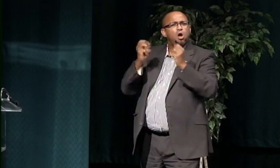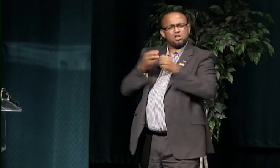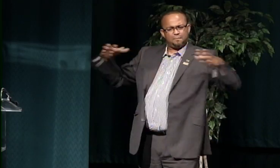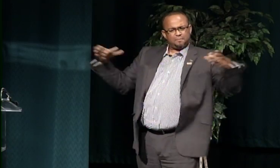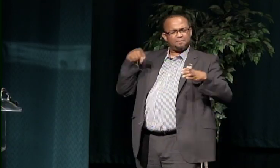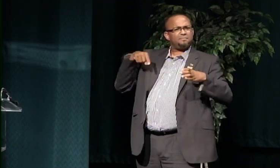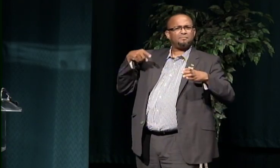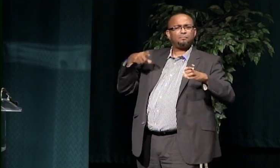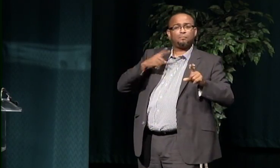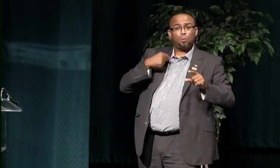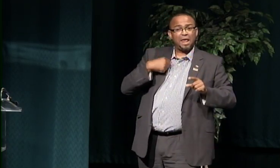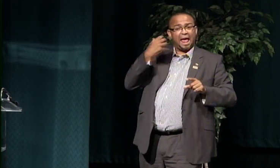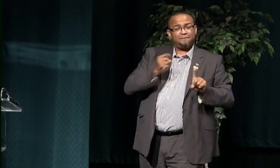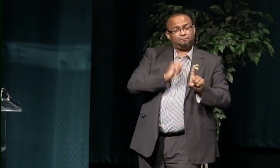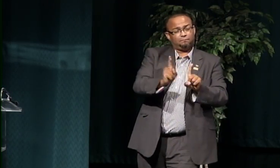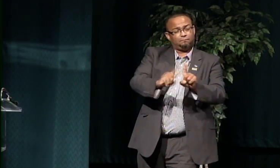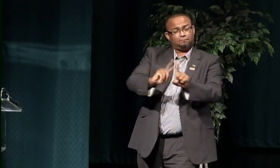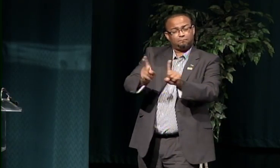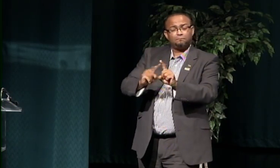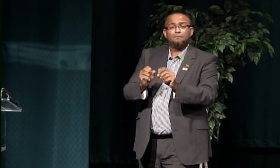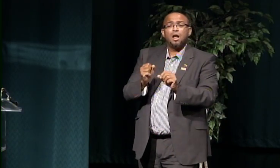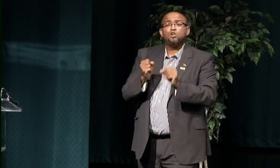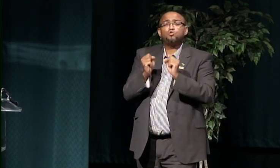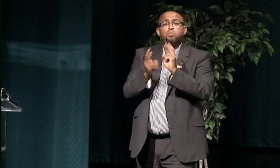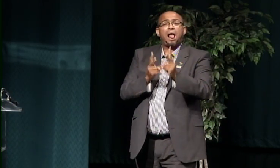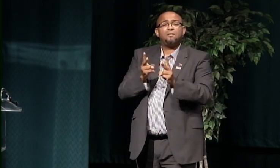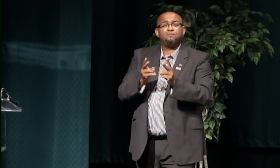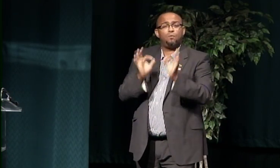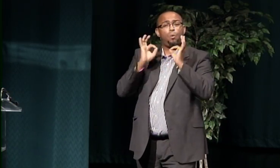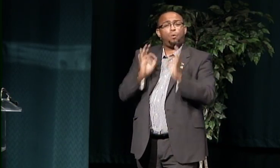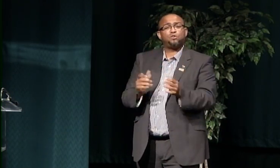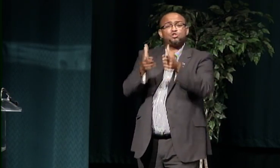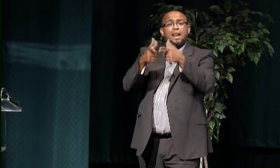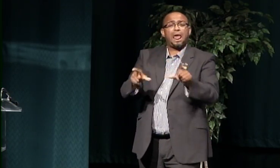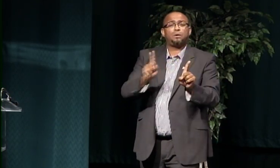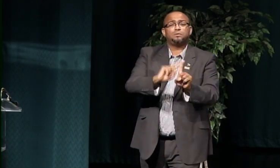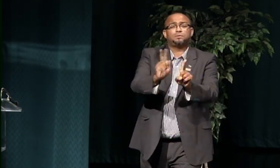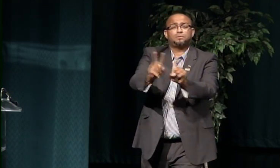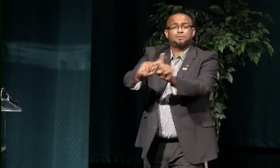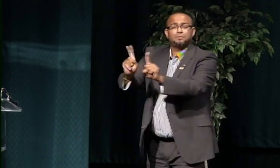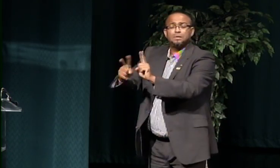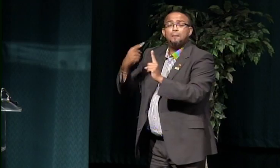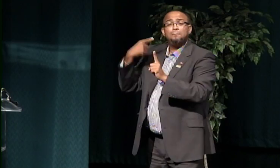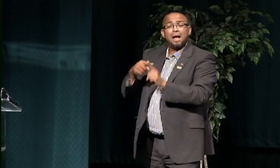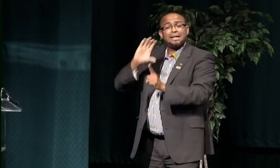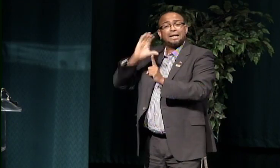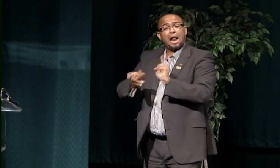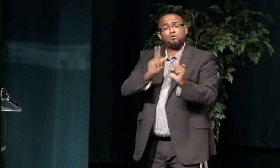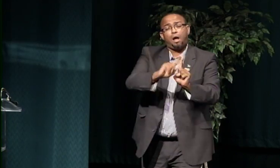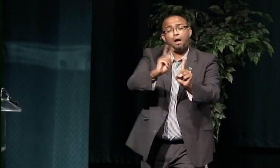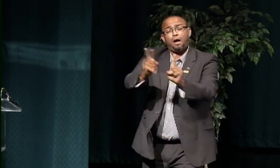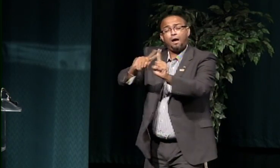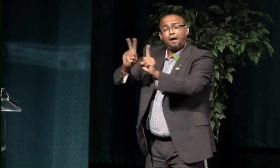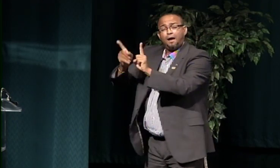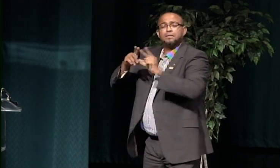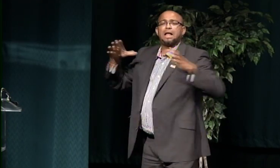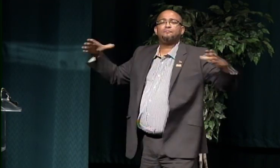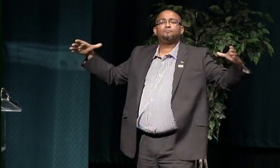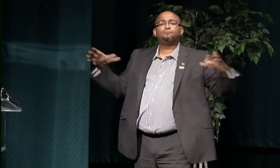on the deaf communities across the world and in South Africa we gathered as a community.